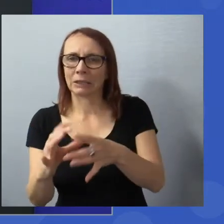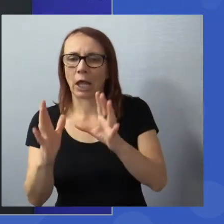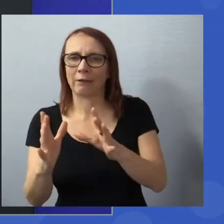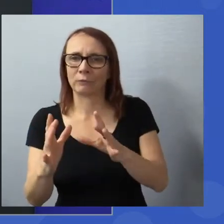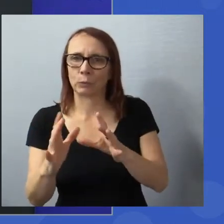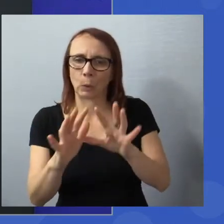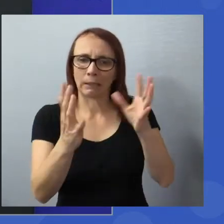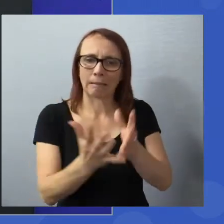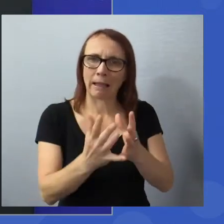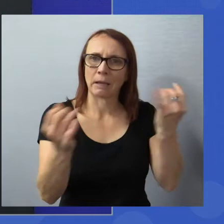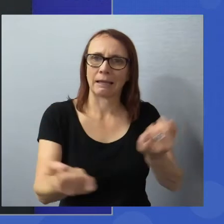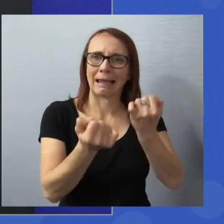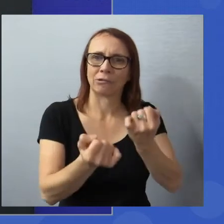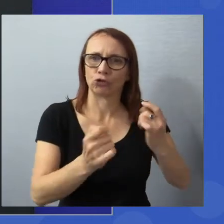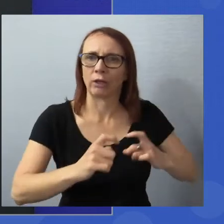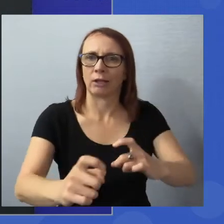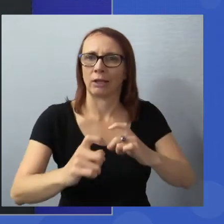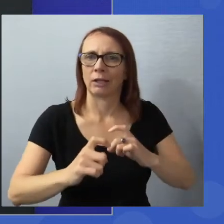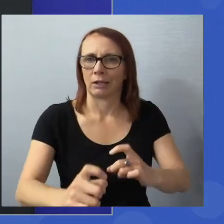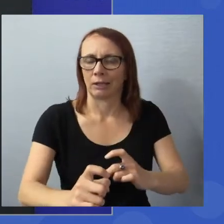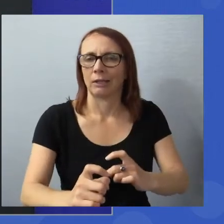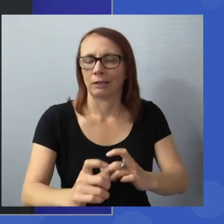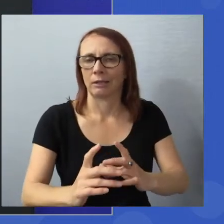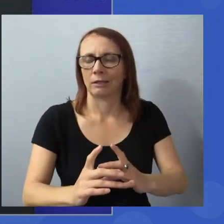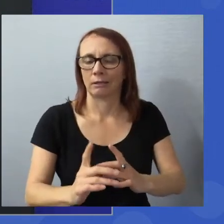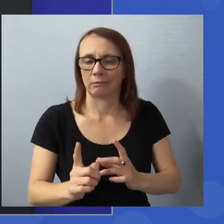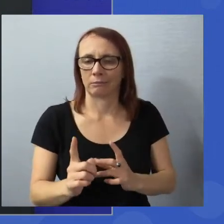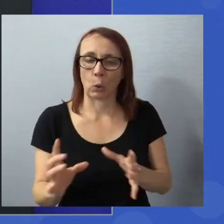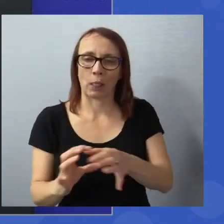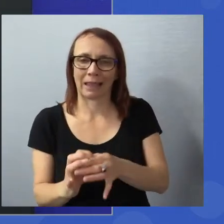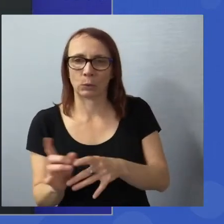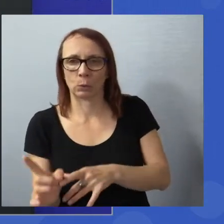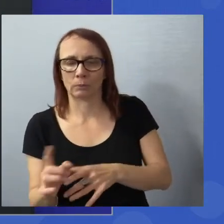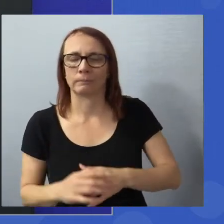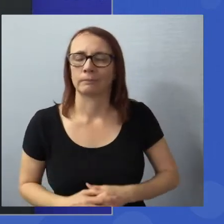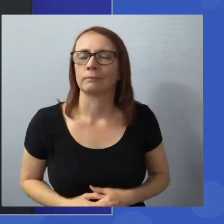energy and saw an underpinning them or as kind of cool benefits from them well